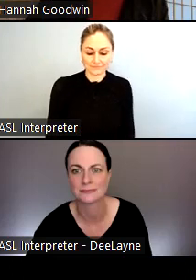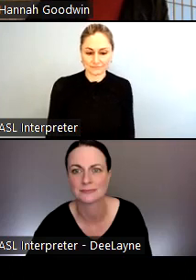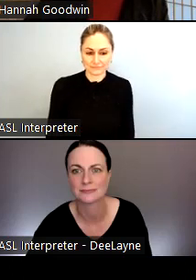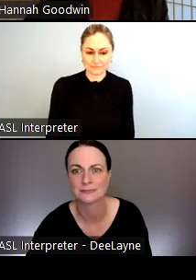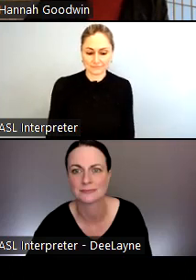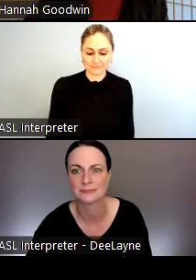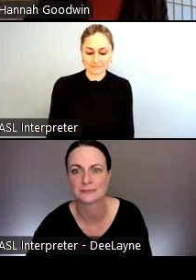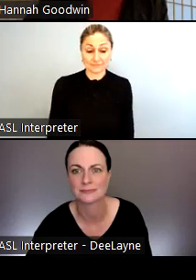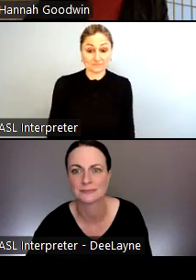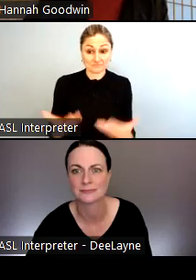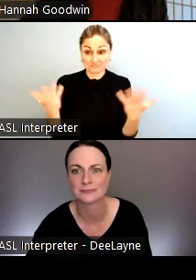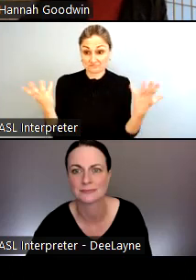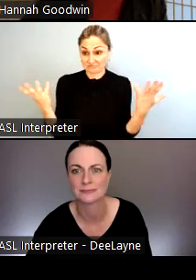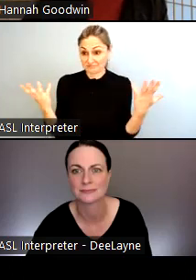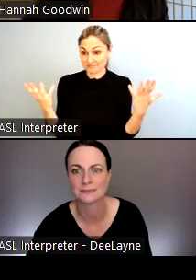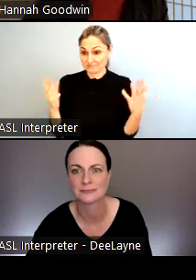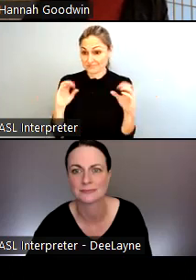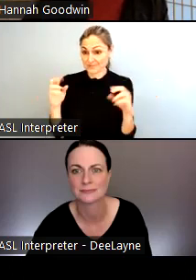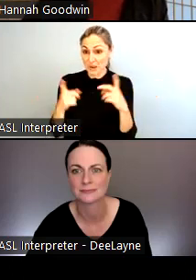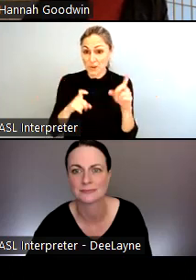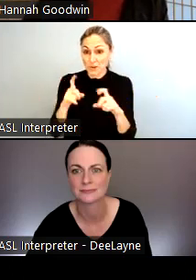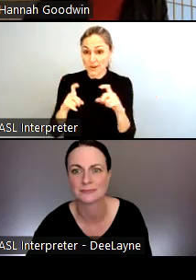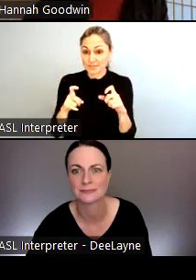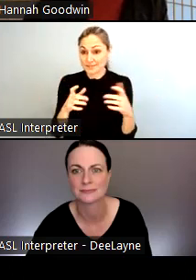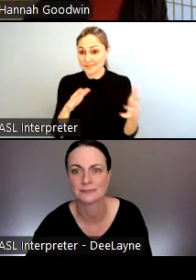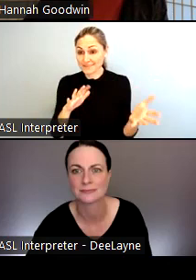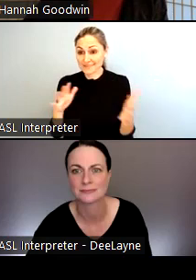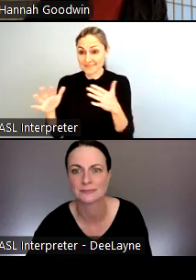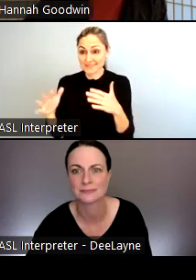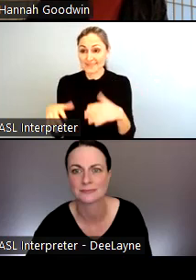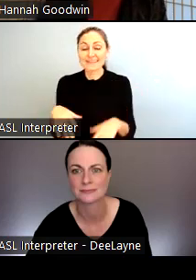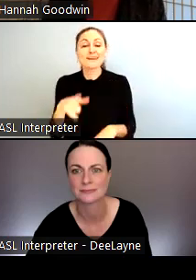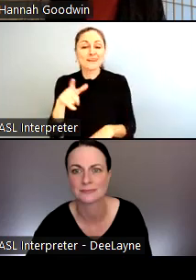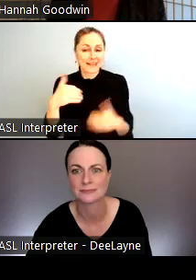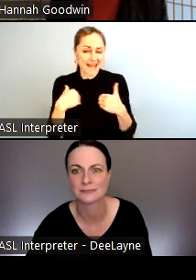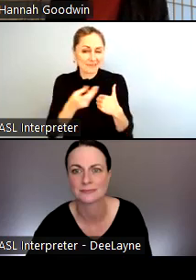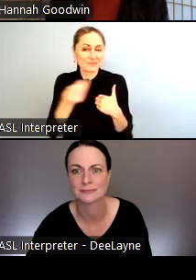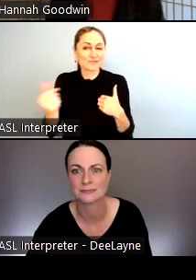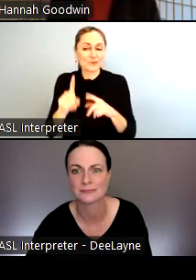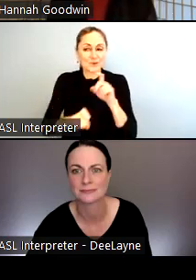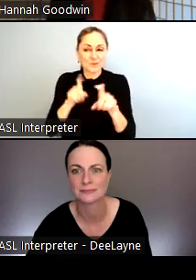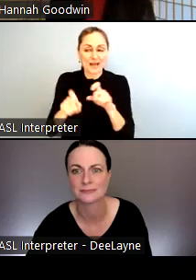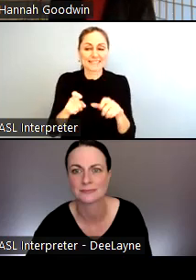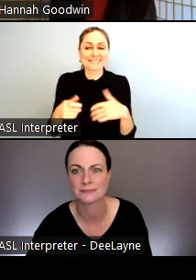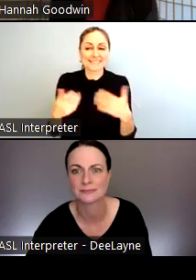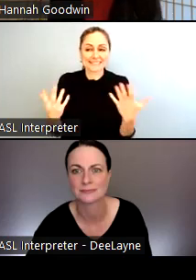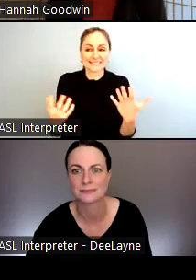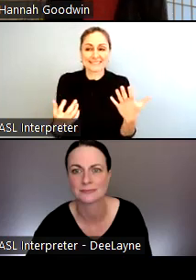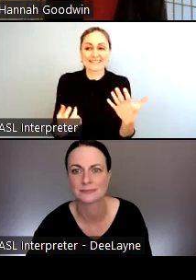And if there are no questions, I'll take the next slide, please. [Sarah] Hannah, we do have a few questions. Okay. - [Sarah] This is Sarah, one of the moderators again.